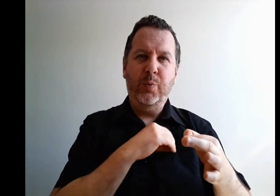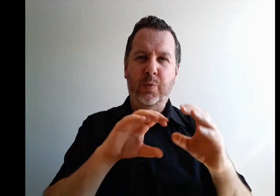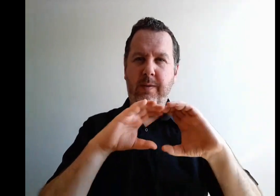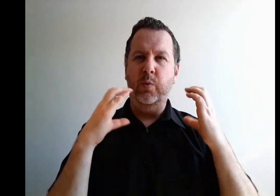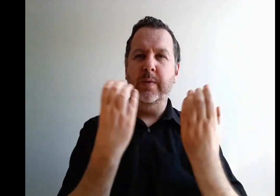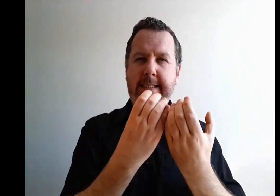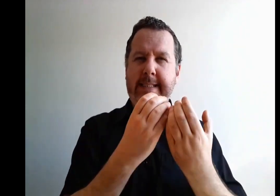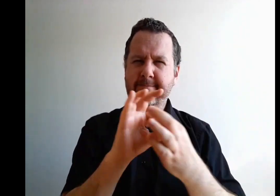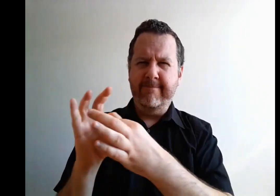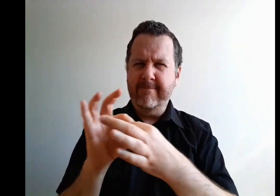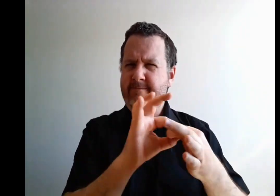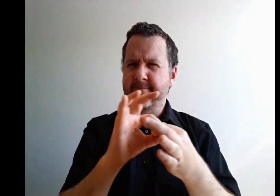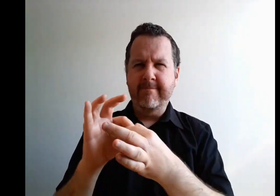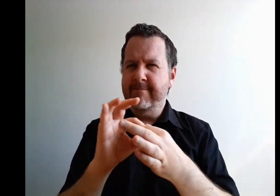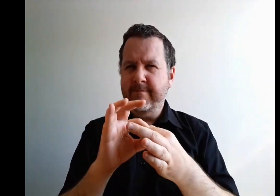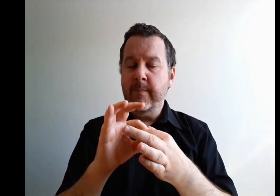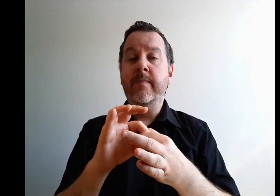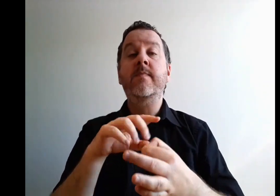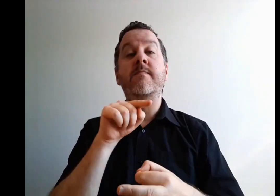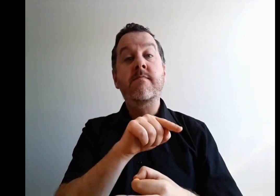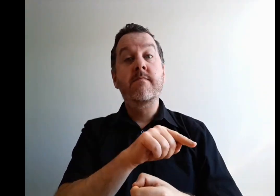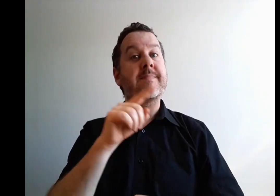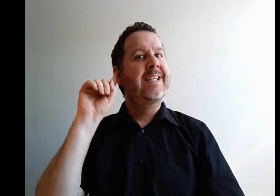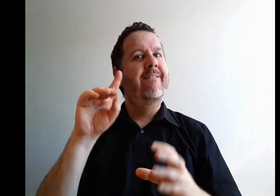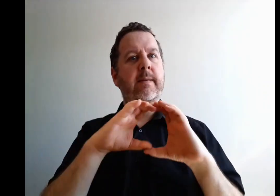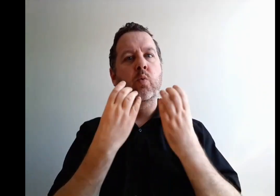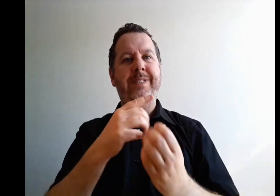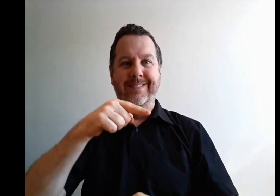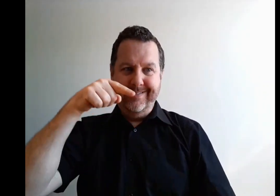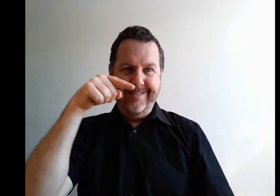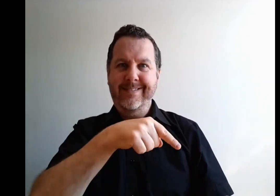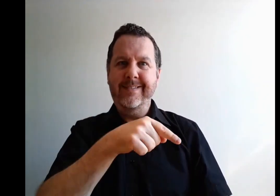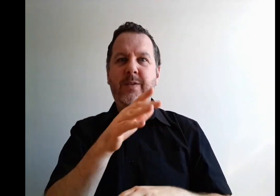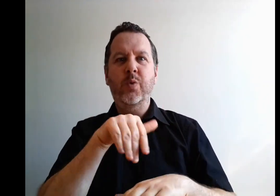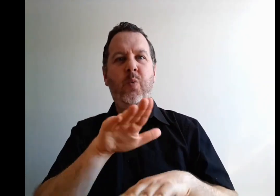and the deaf community is where ISL has arisen from.